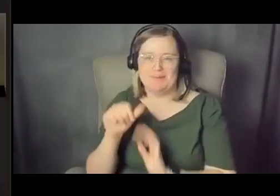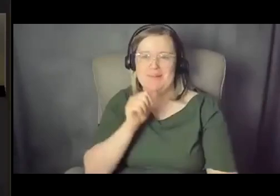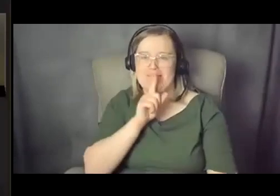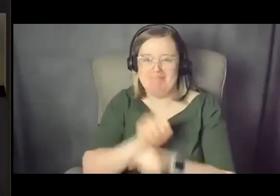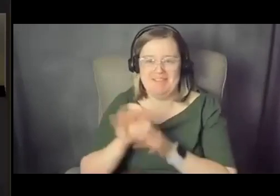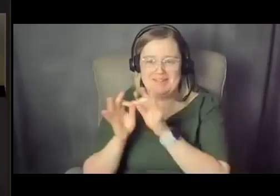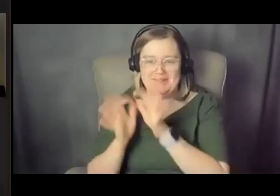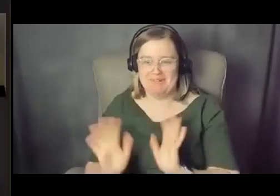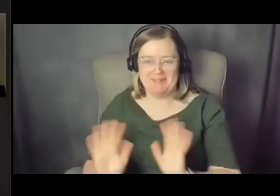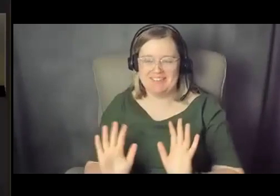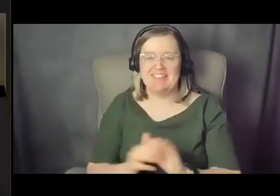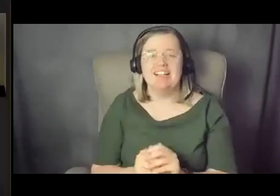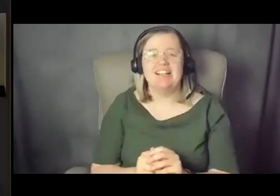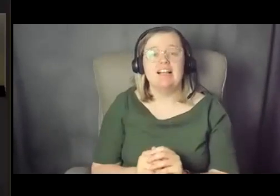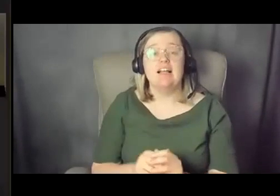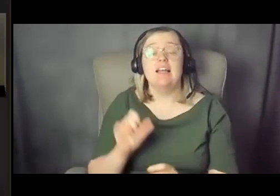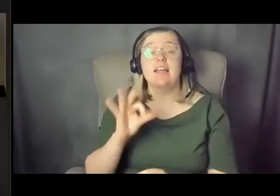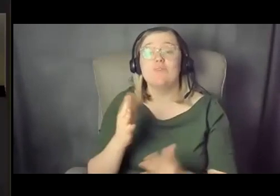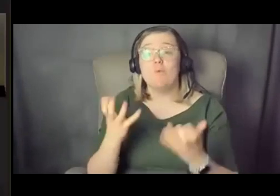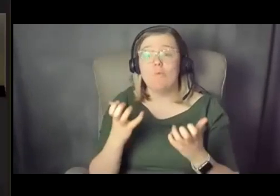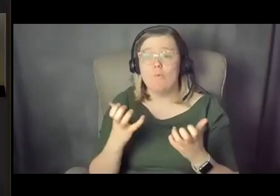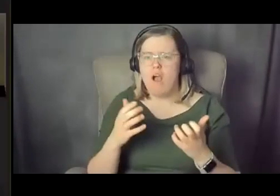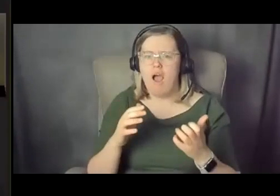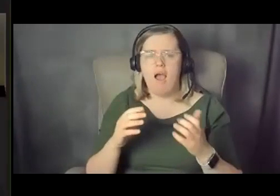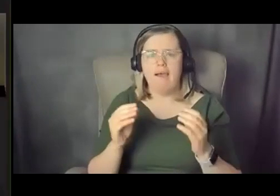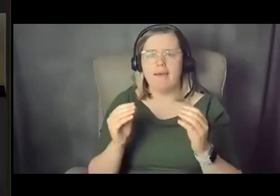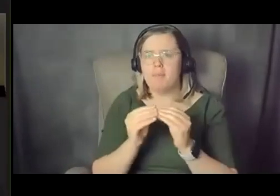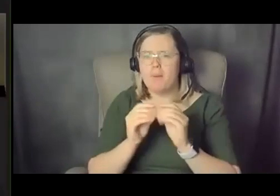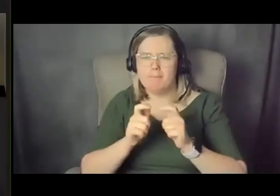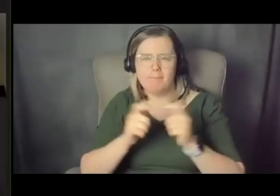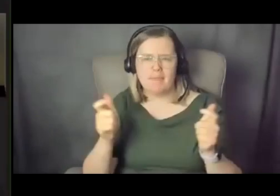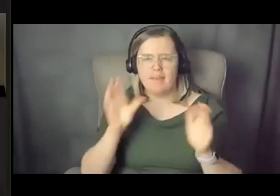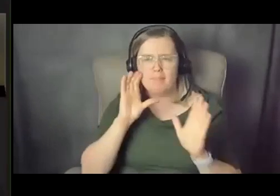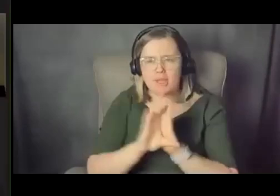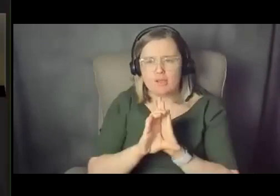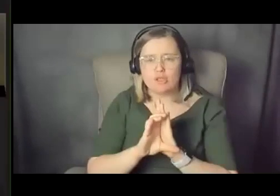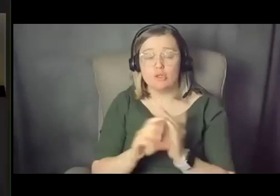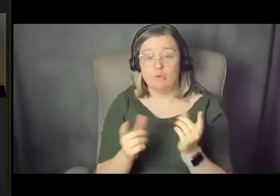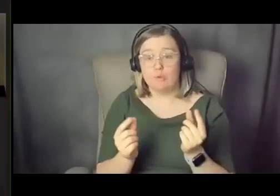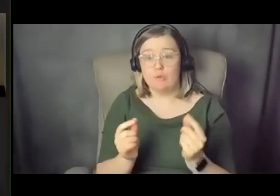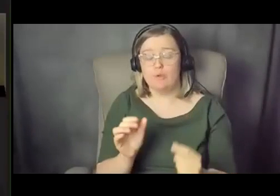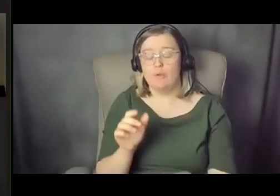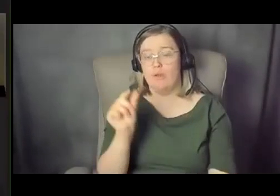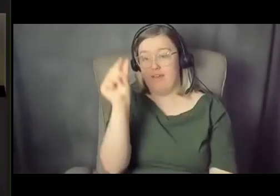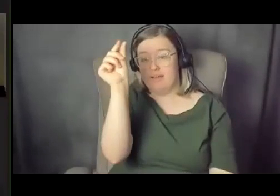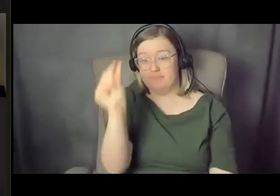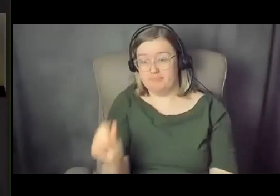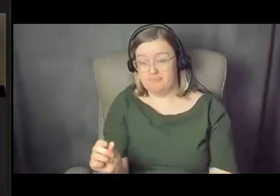Then if you would like to make the window bigger so you can see Sarah and Laurie easy, just click on this bar here and drag